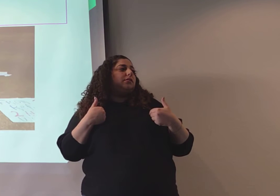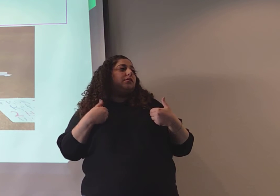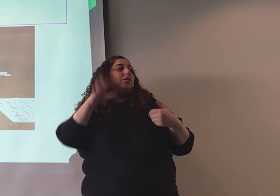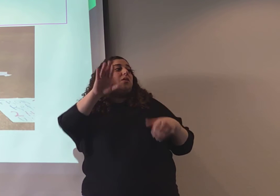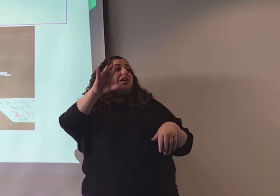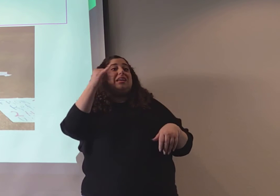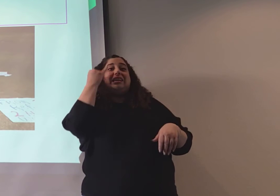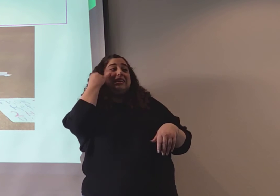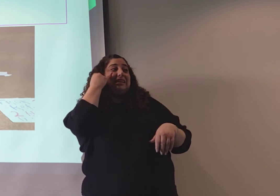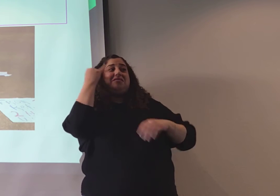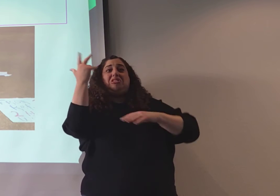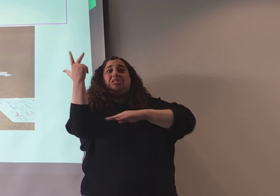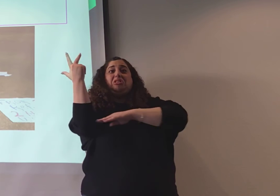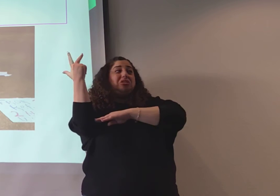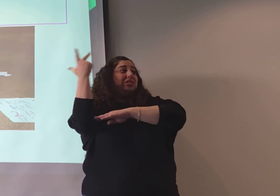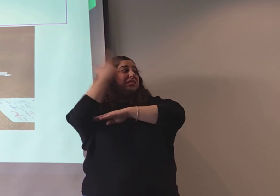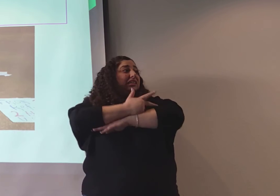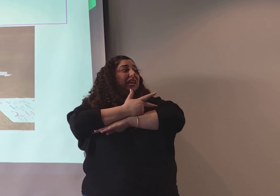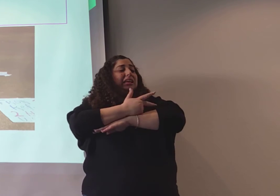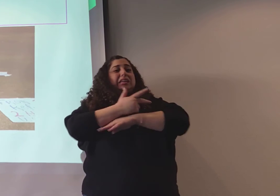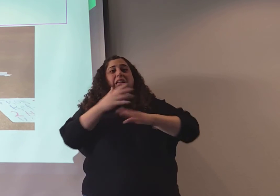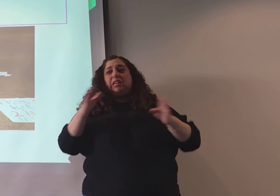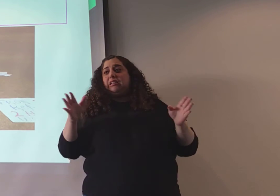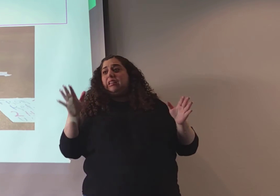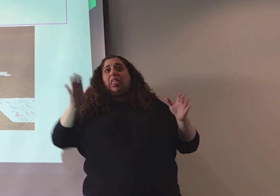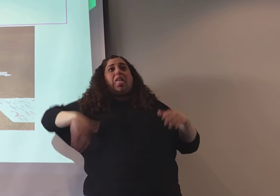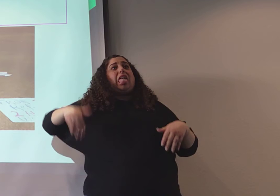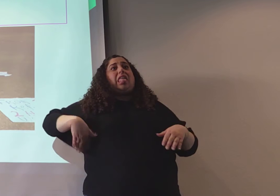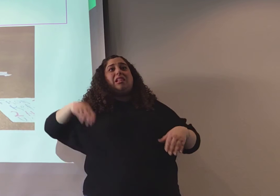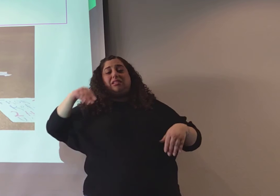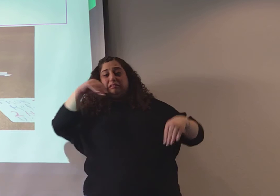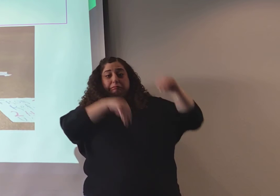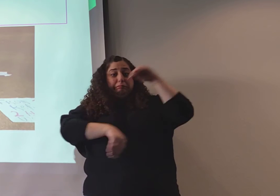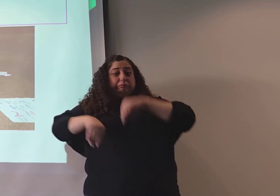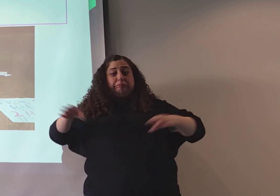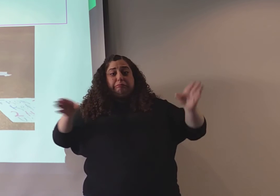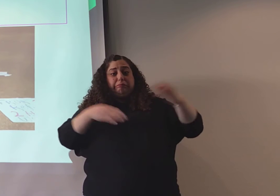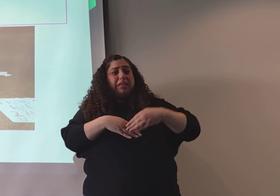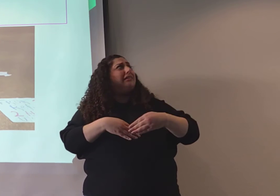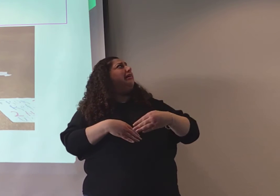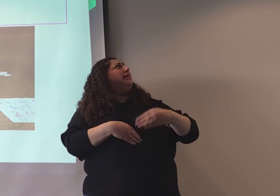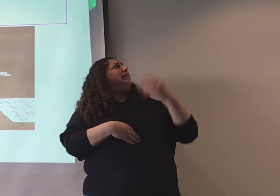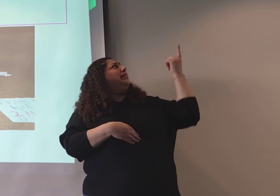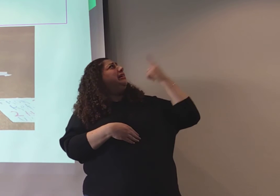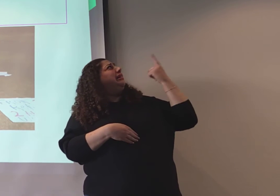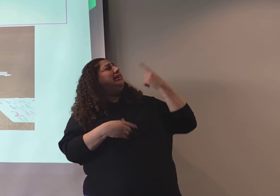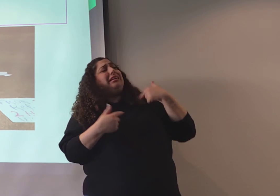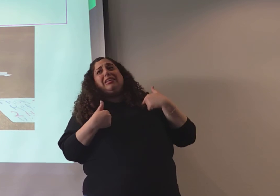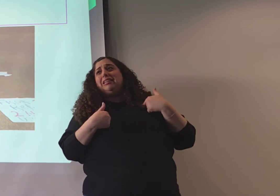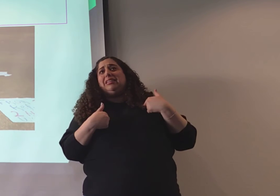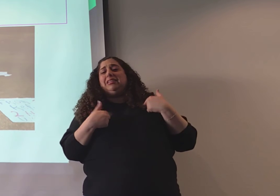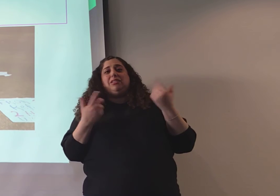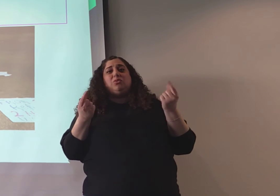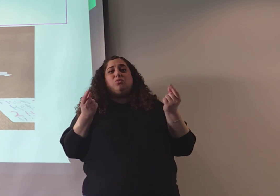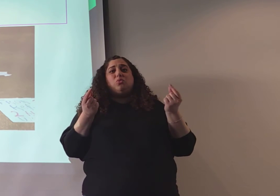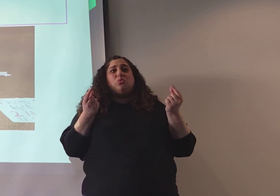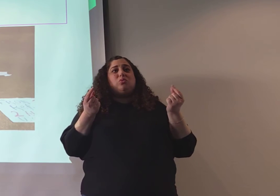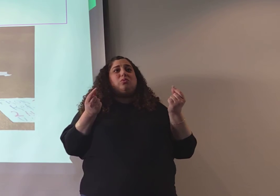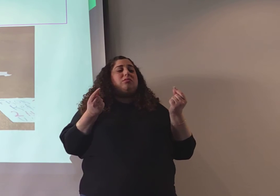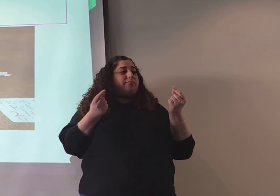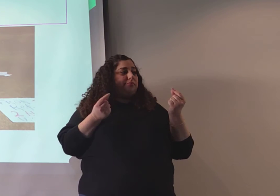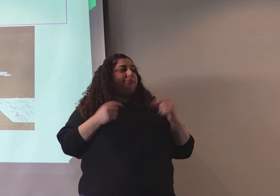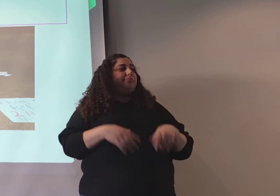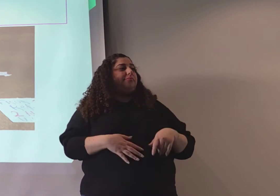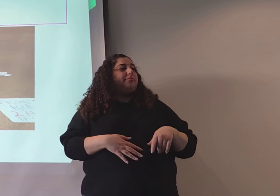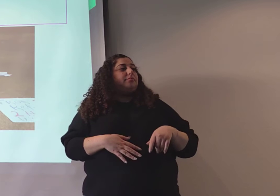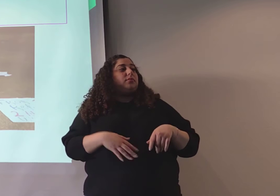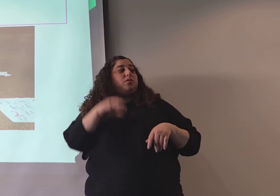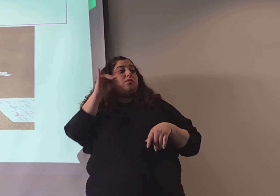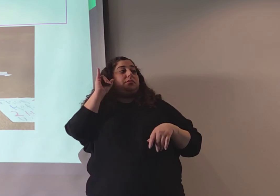So in an eviction process, if a landlord gives you a notice, and you don’t move out, the